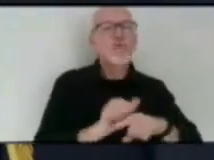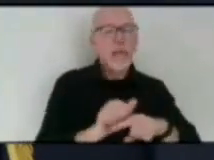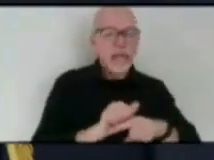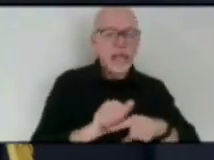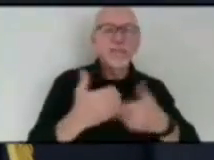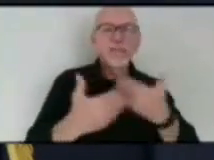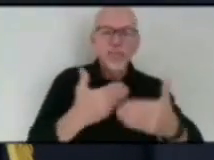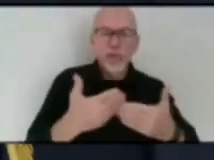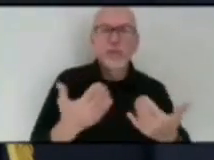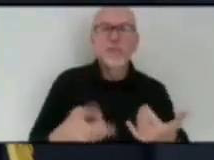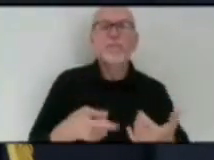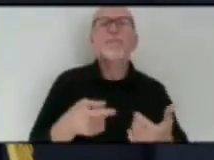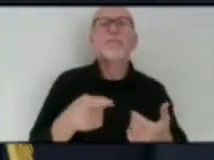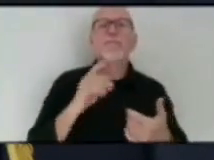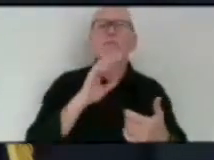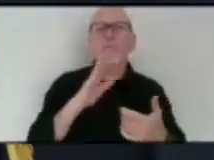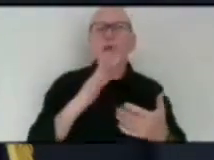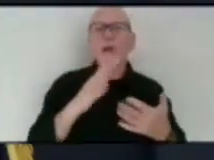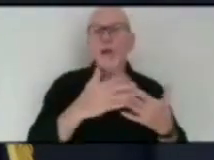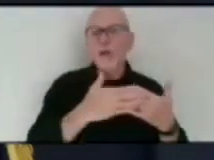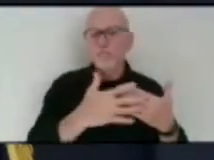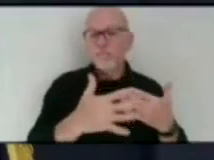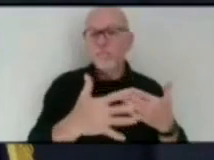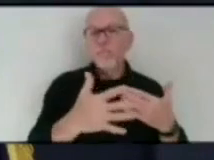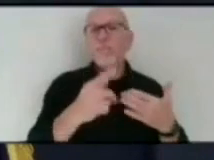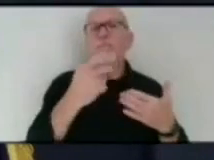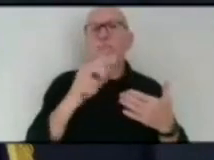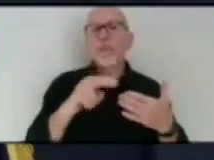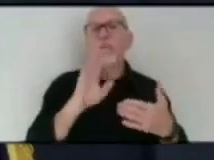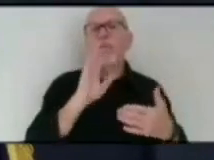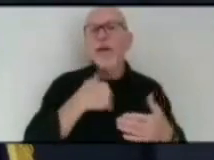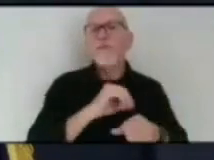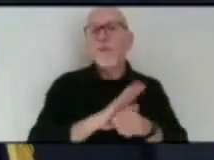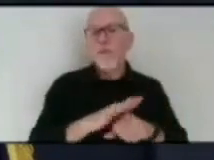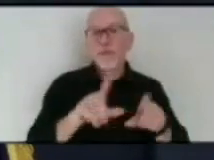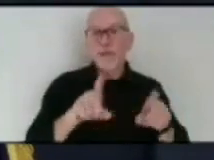will culminate with a again a Kobe test that clears them for deployment into